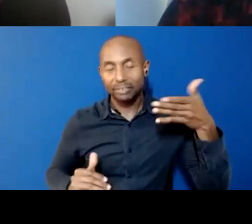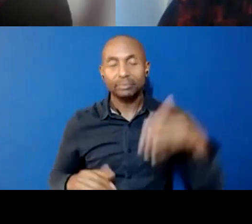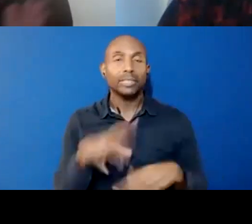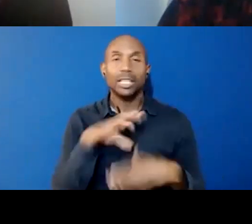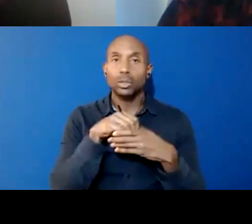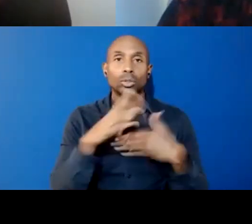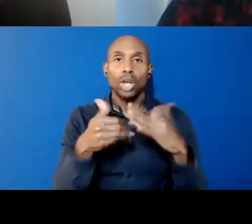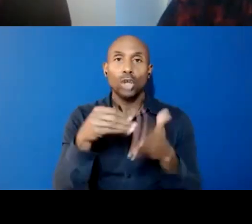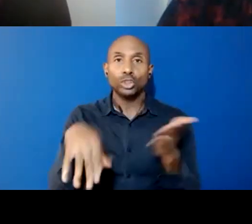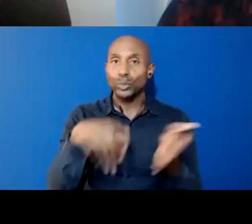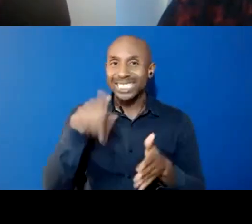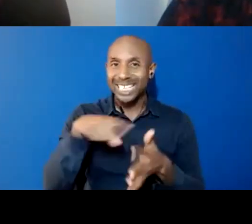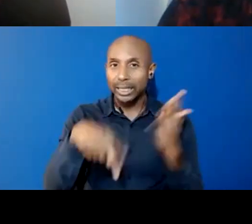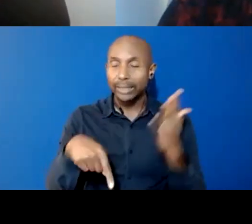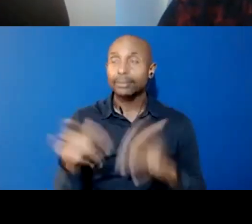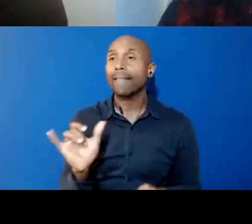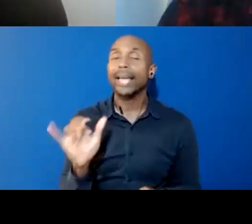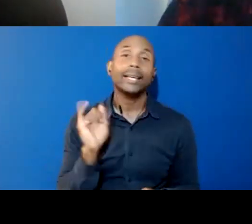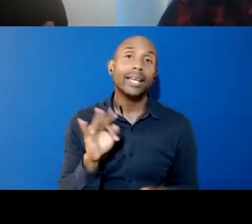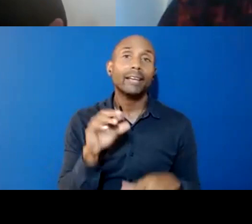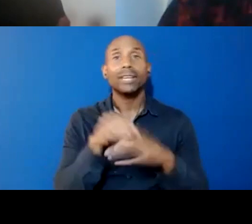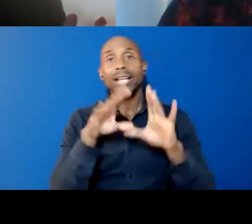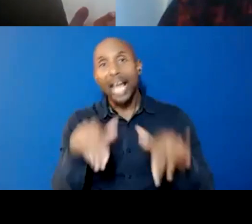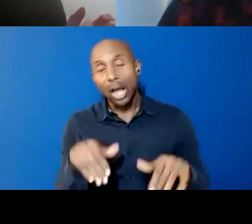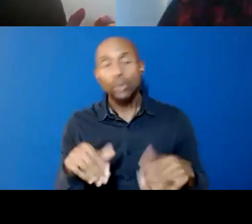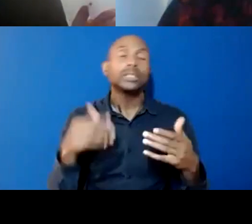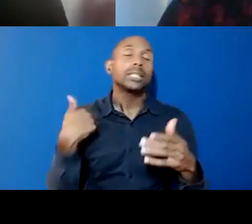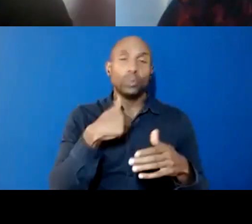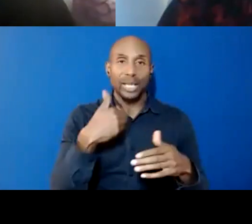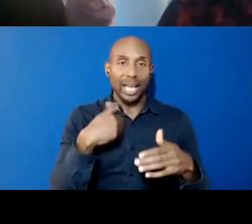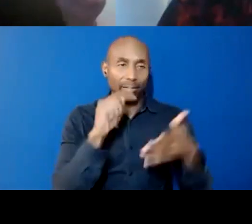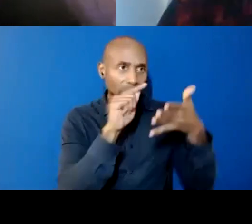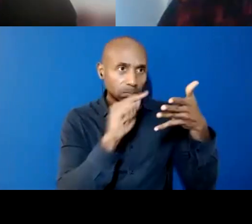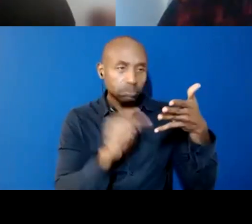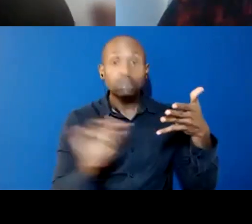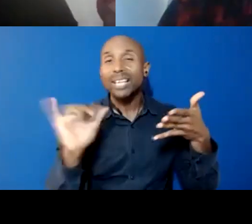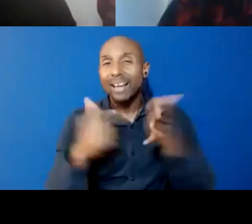The needs they may have in their housing. Do they need a shower bar?